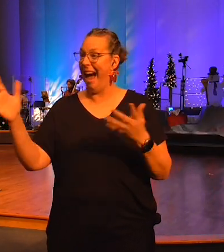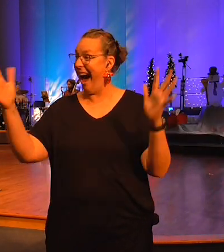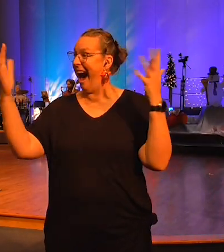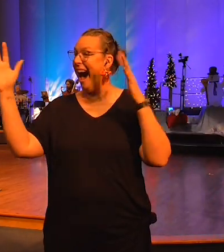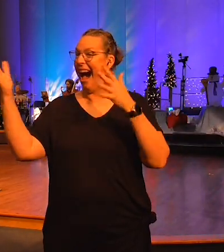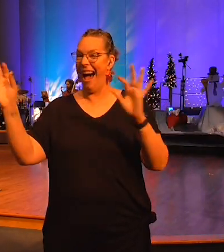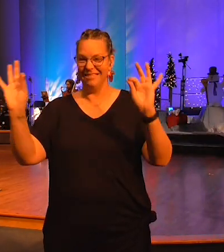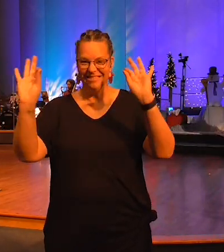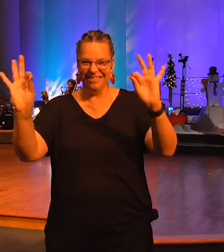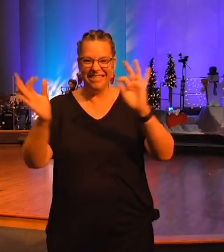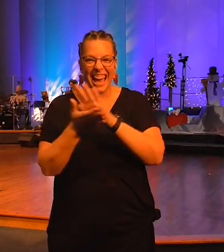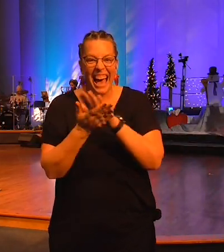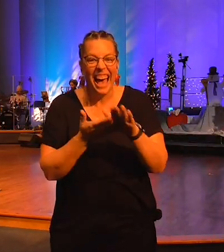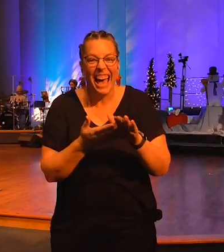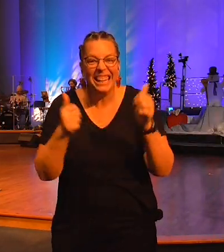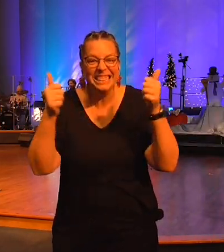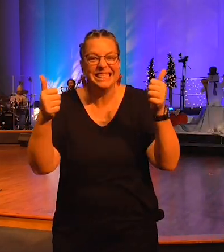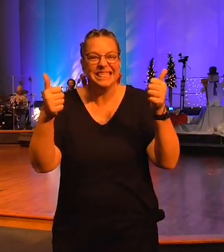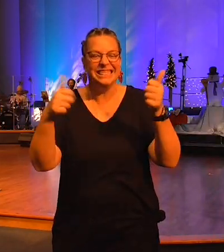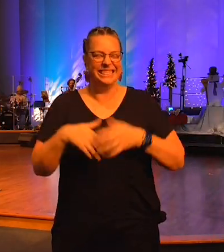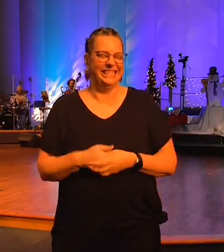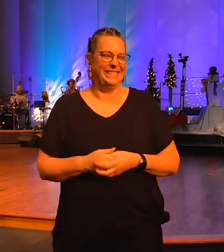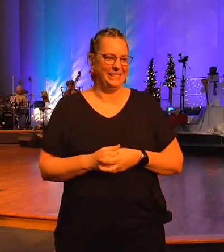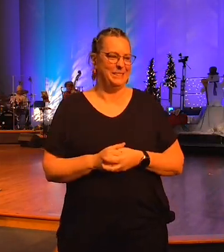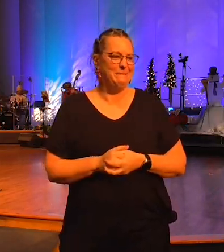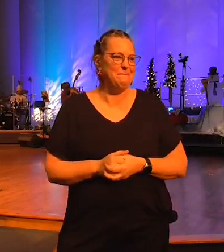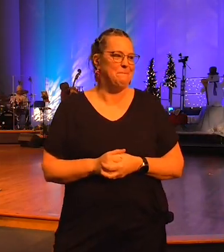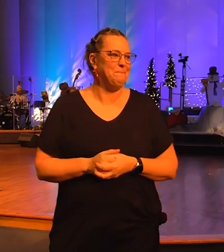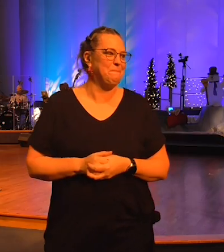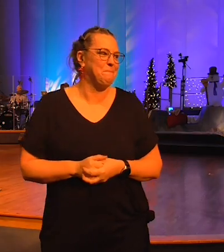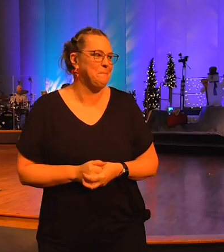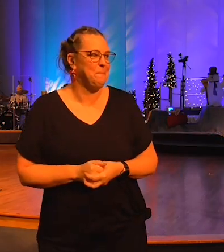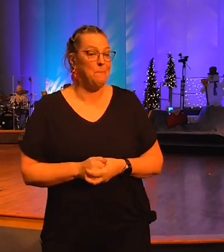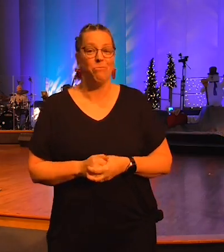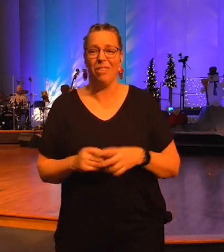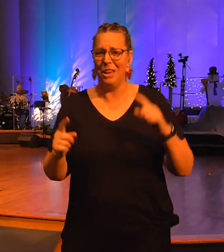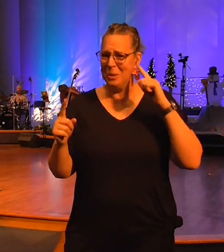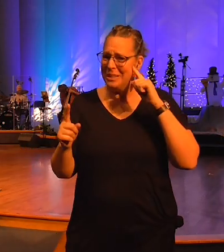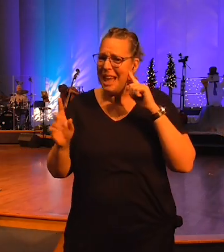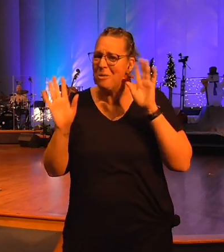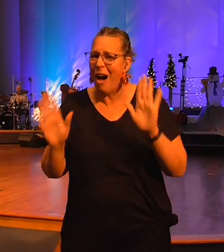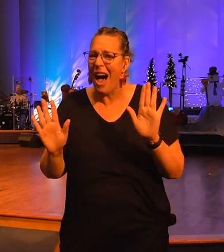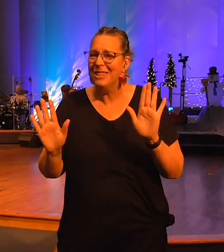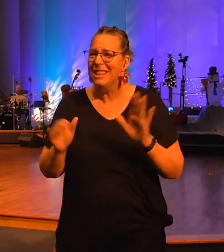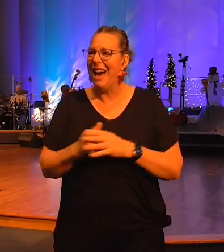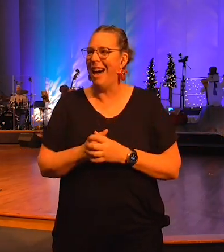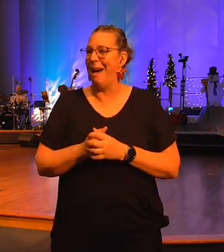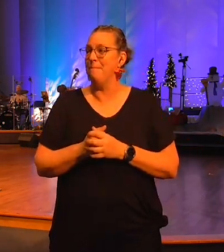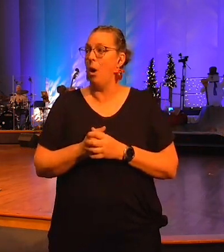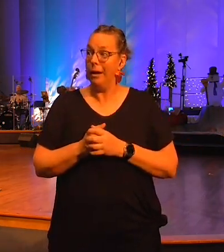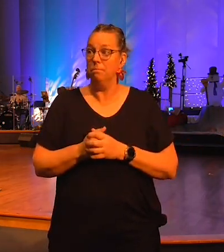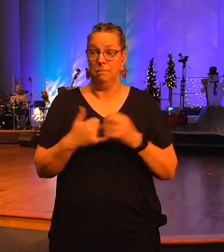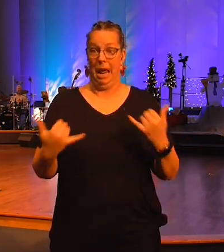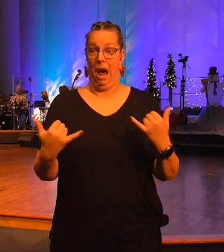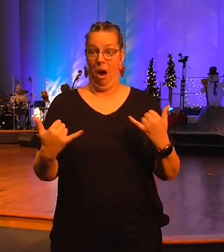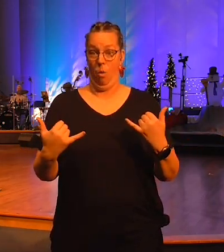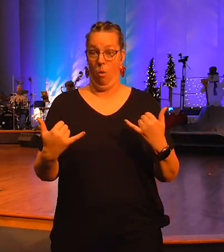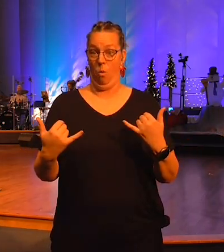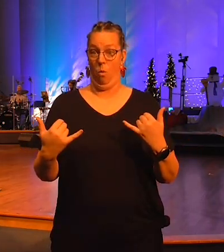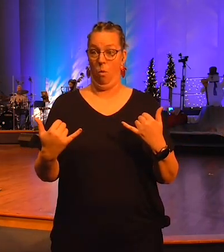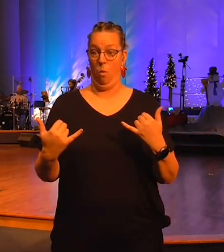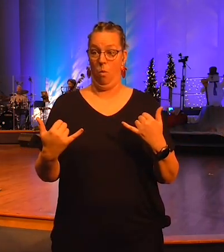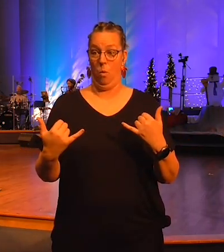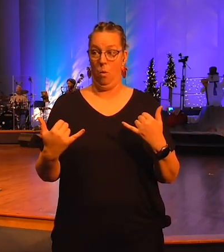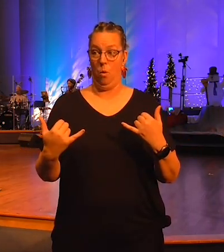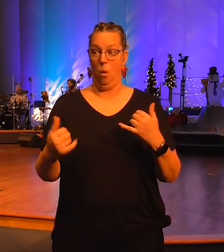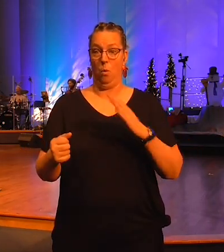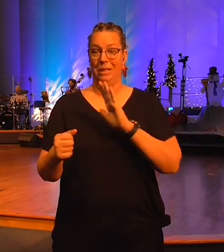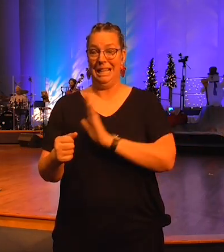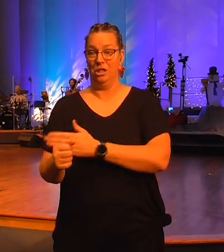over the hills of snow very nice very nice you guys sound great so we're going